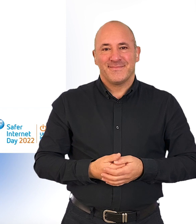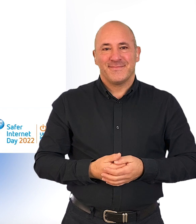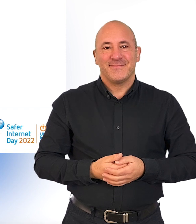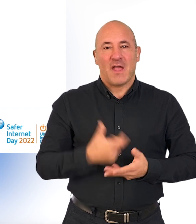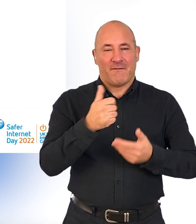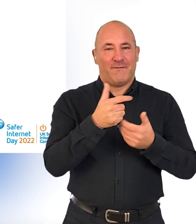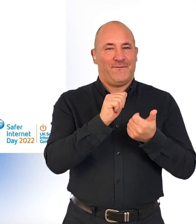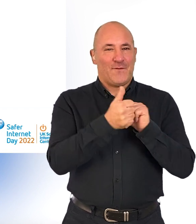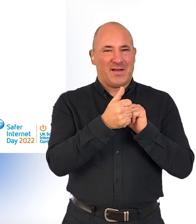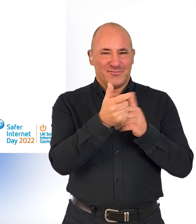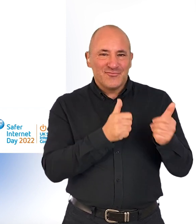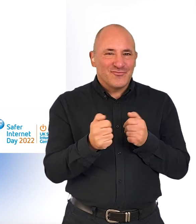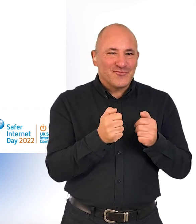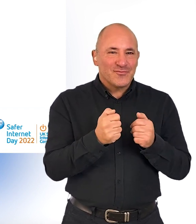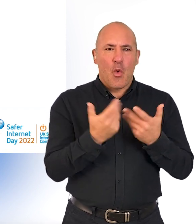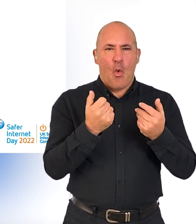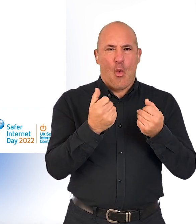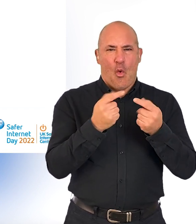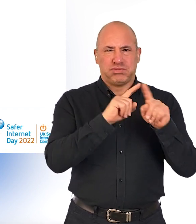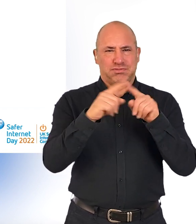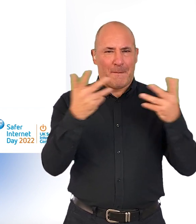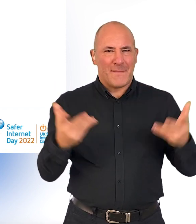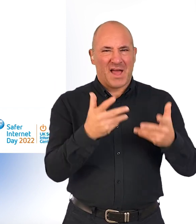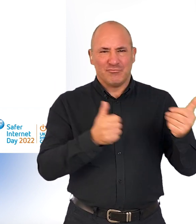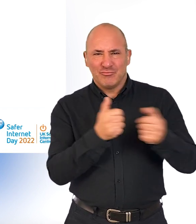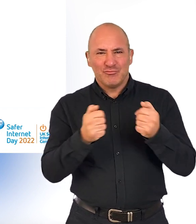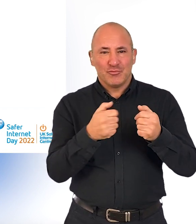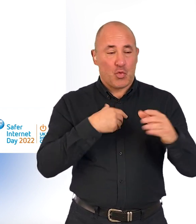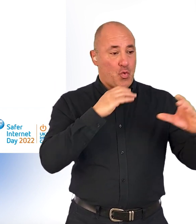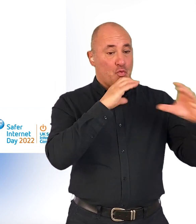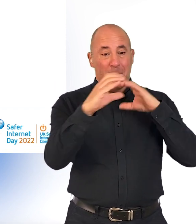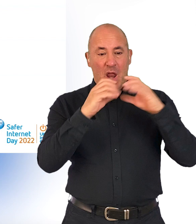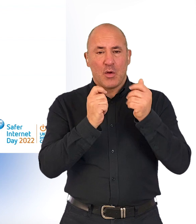Whether playing with close friends or with a whole range of players, the way we communicate and treat others